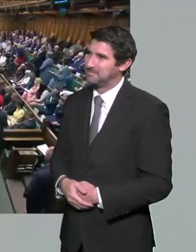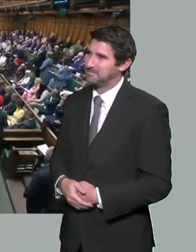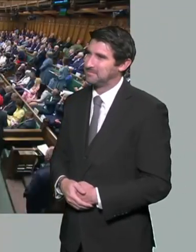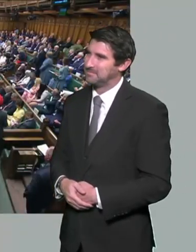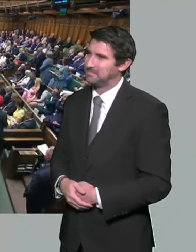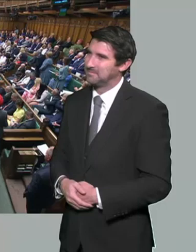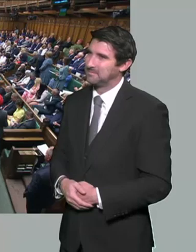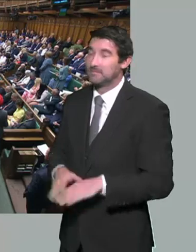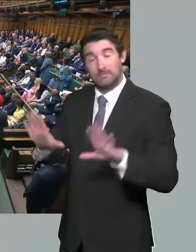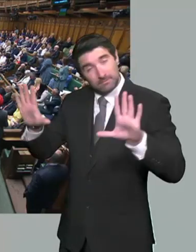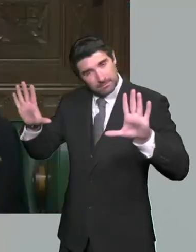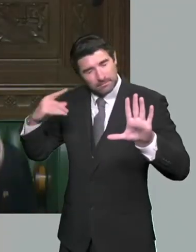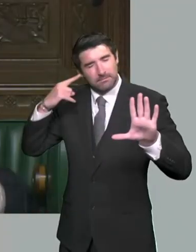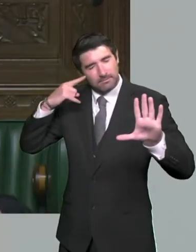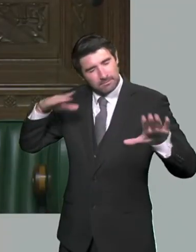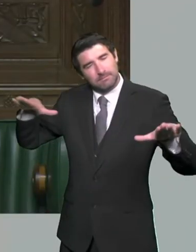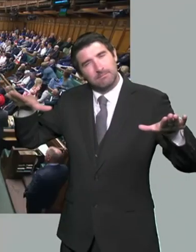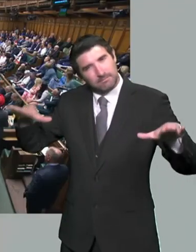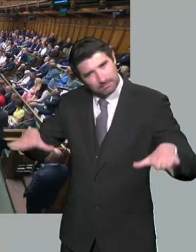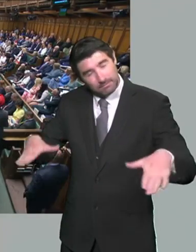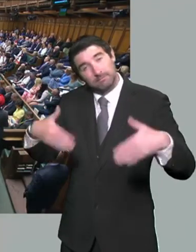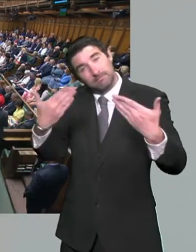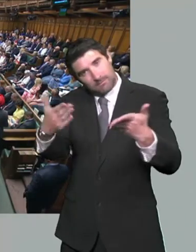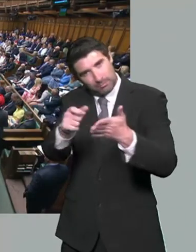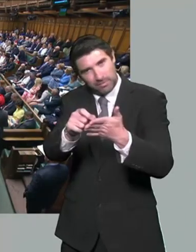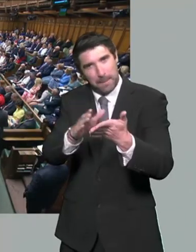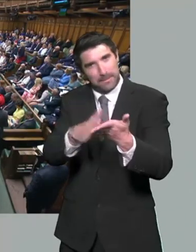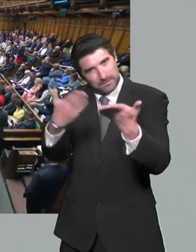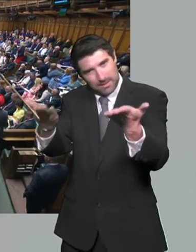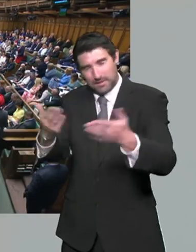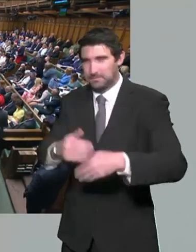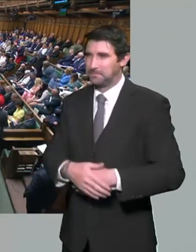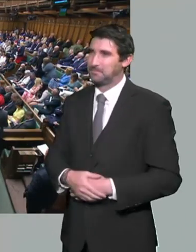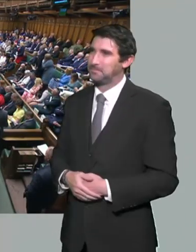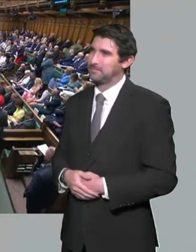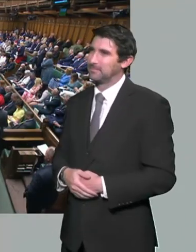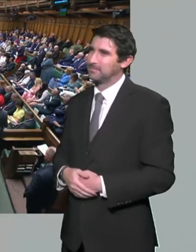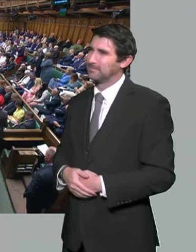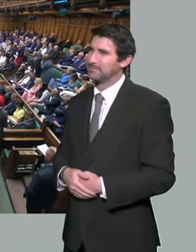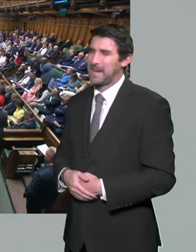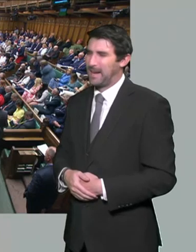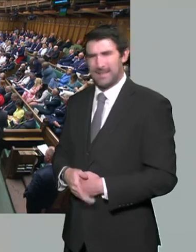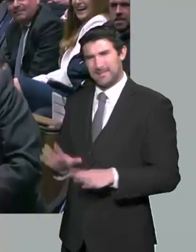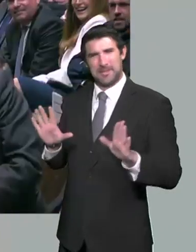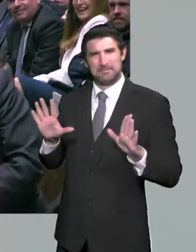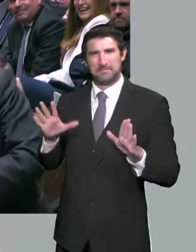Let us hear the Prime Minister. The Prime Minister A couple of quick points about Mr Corbyn—the right hon.